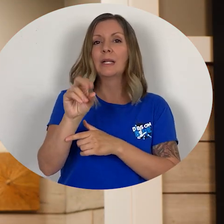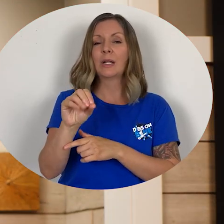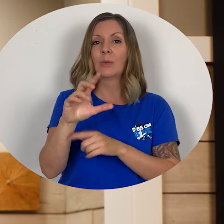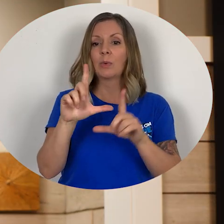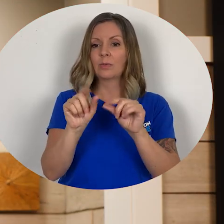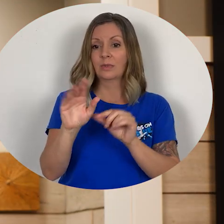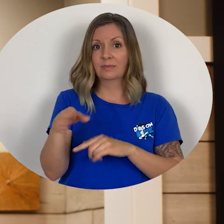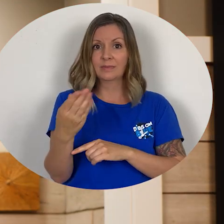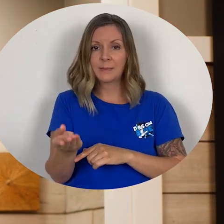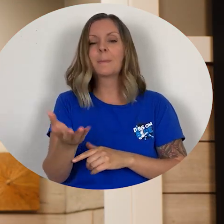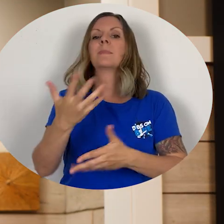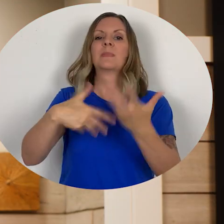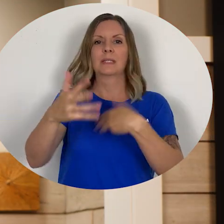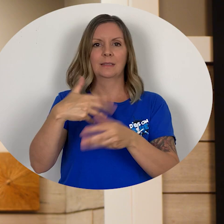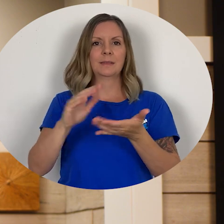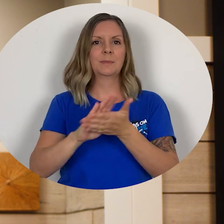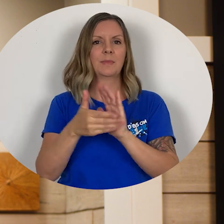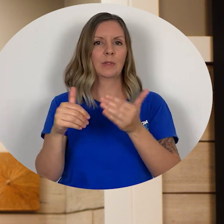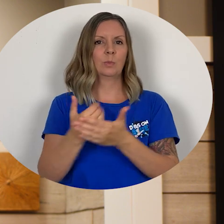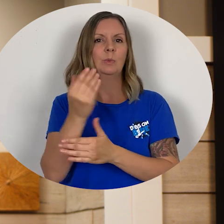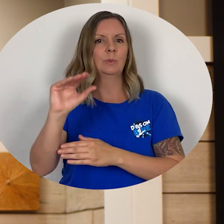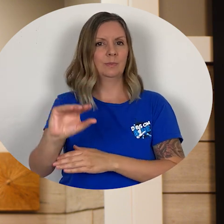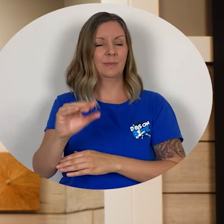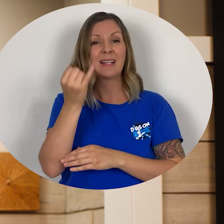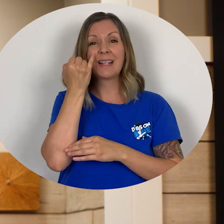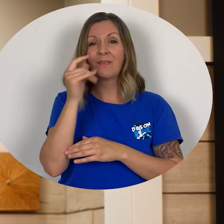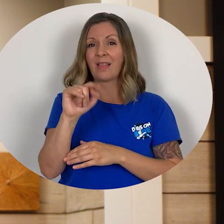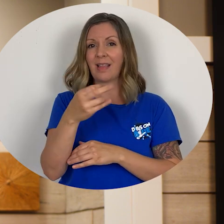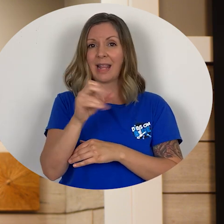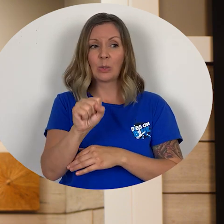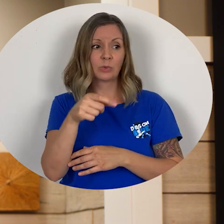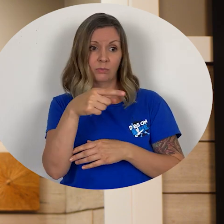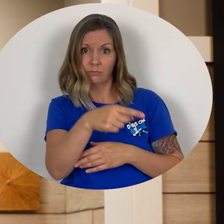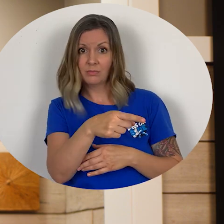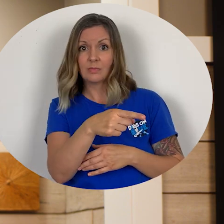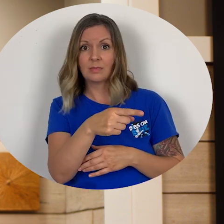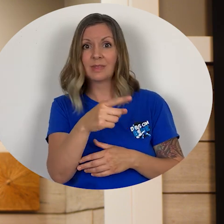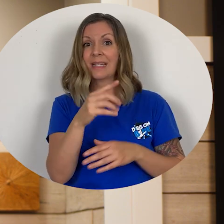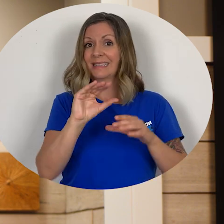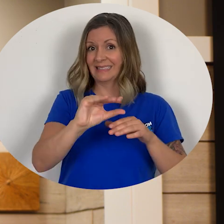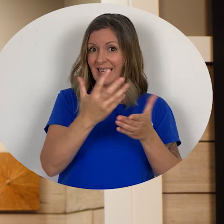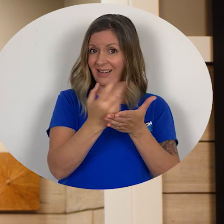together all of the face-up Hero cards that have been played so far to form a new Hero